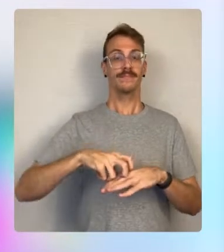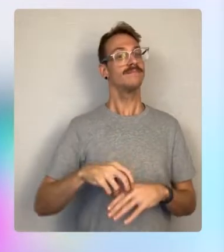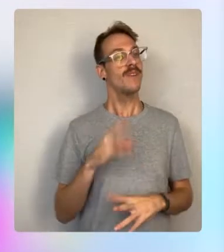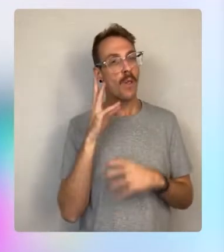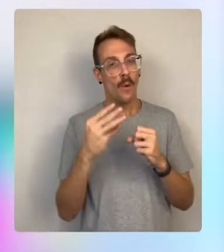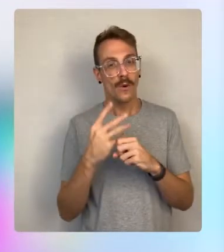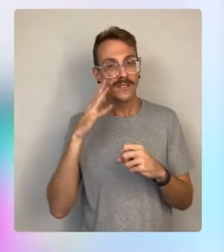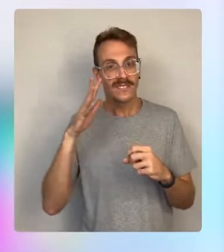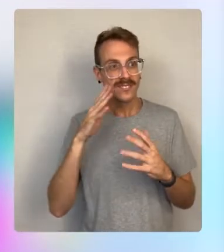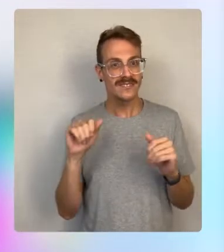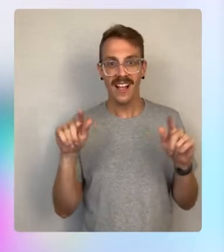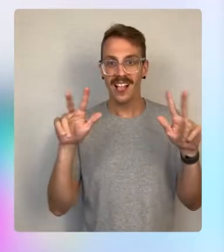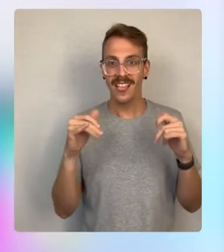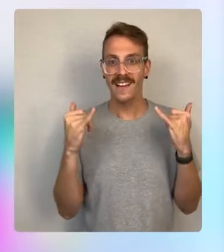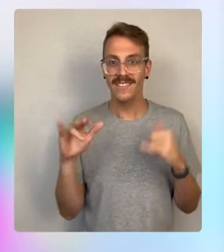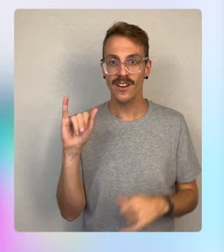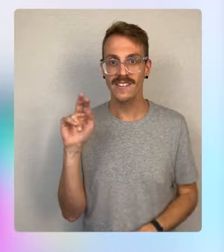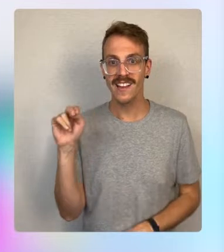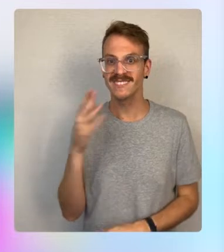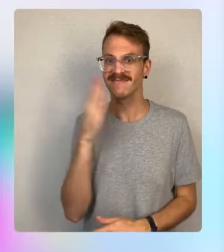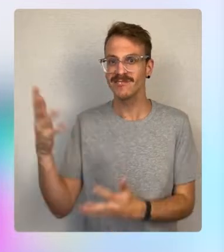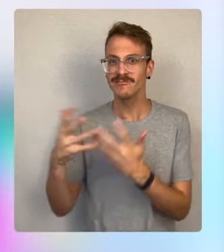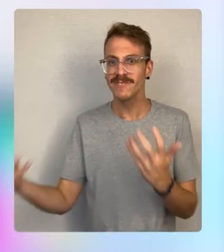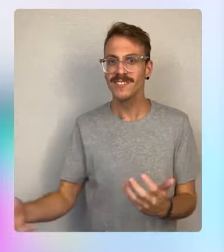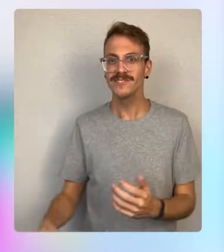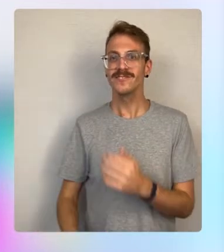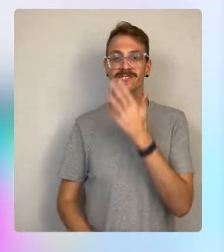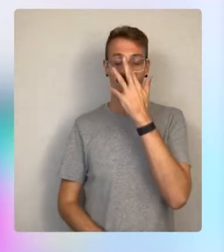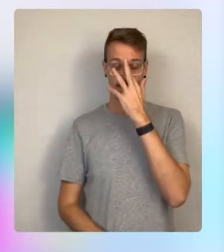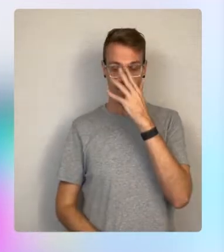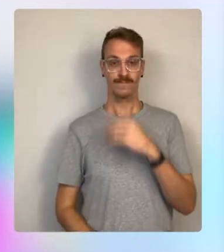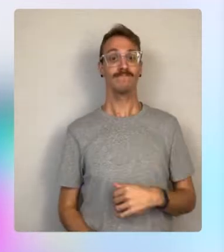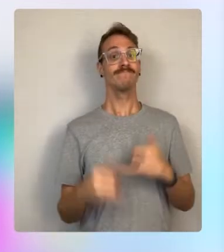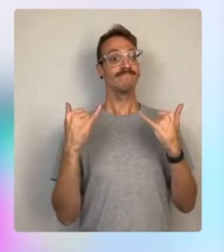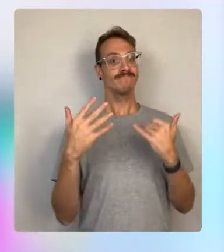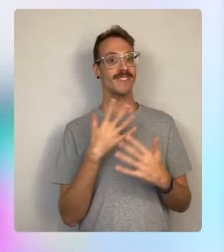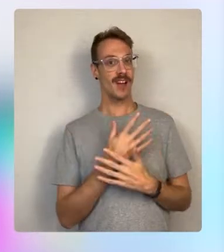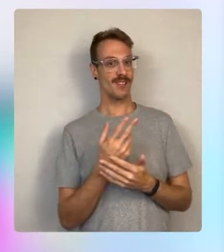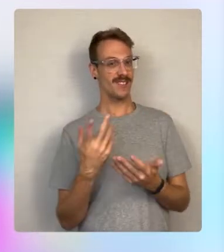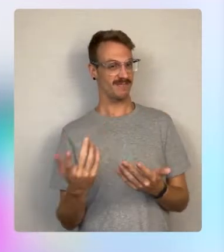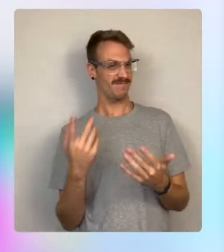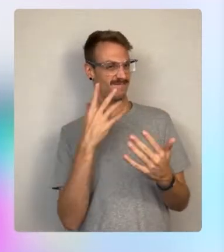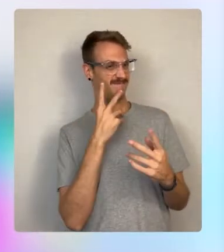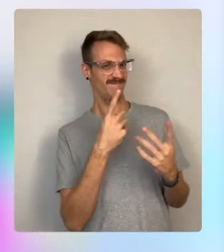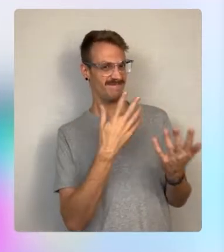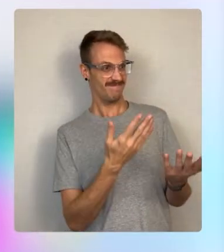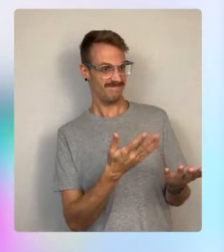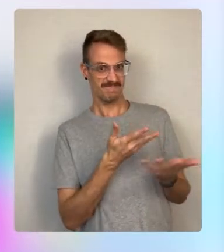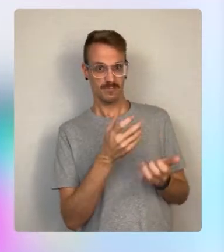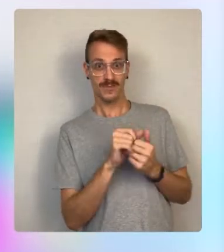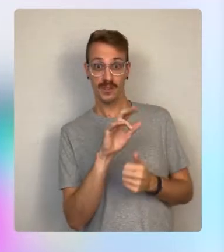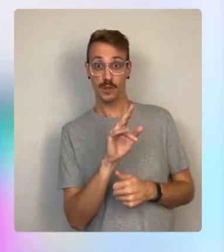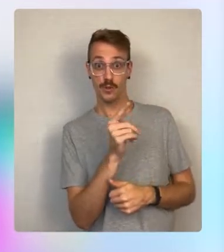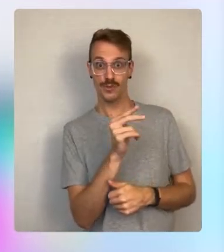The world sounds so alive now, Yannis. Thank you so much. Let's check in with Eugene next. What are you up to?